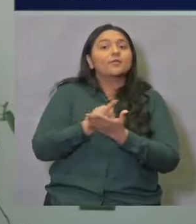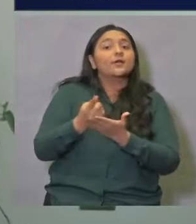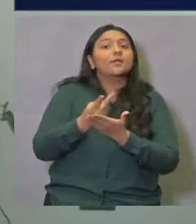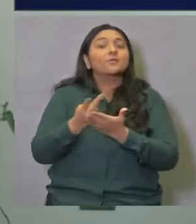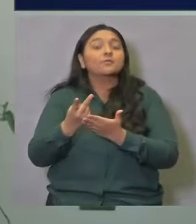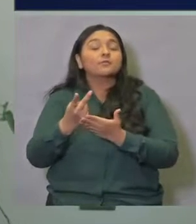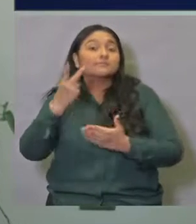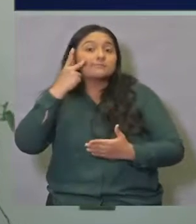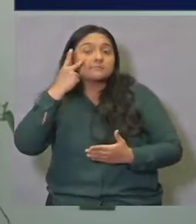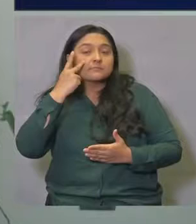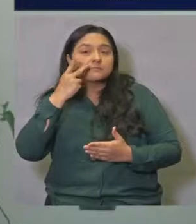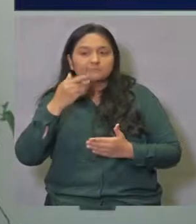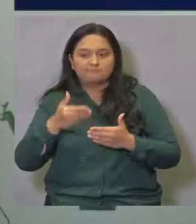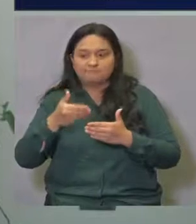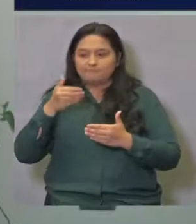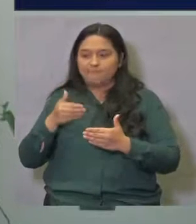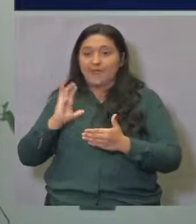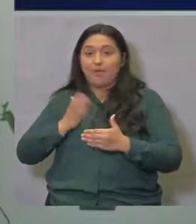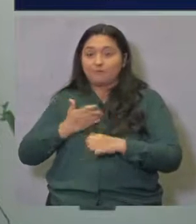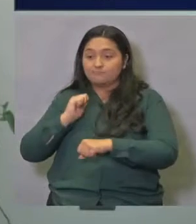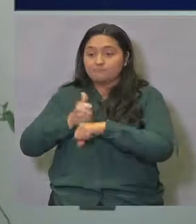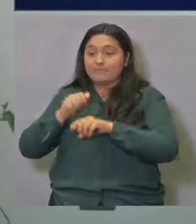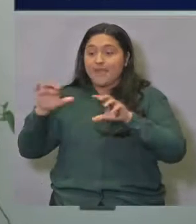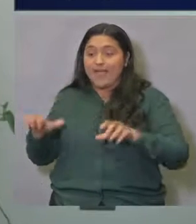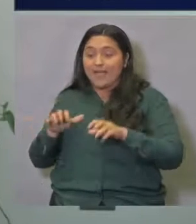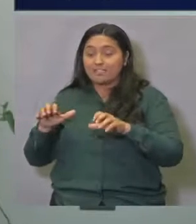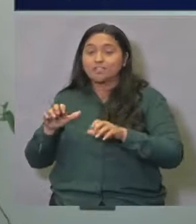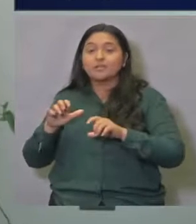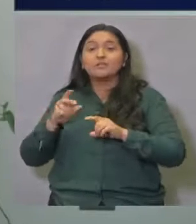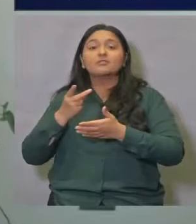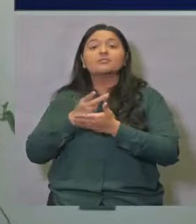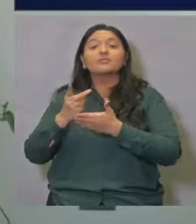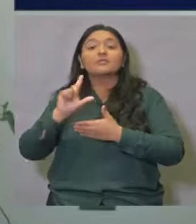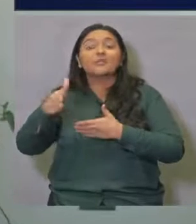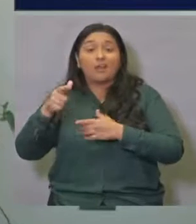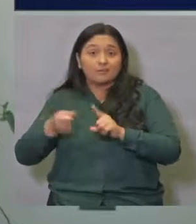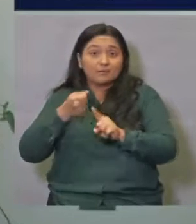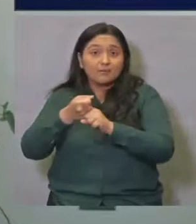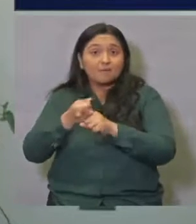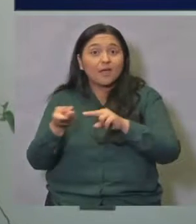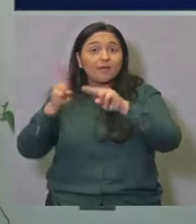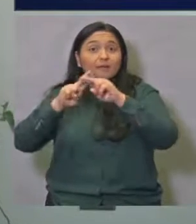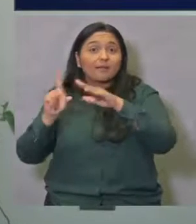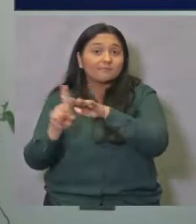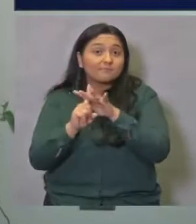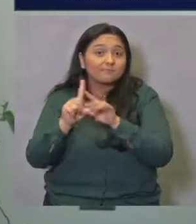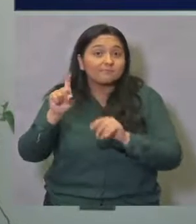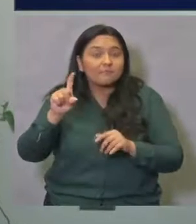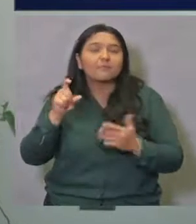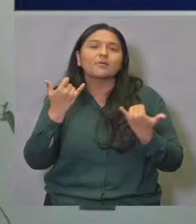COUPLE OF WEEKS OUT TO SEE WHETHER OR NOT THE ACTIONS WE